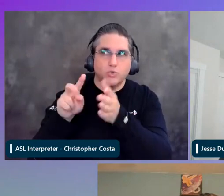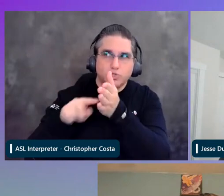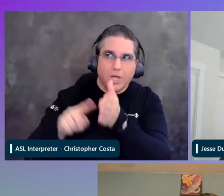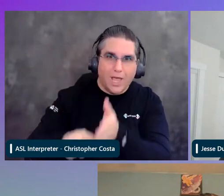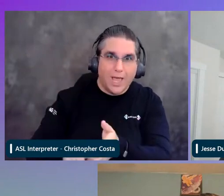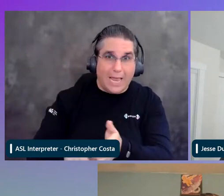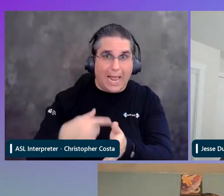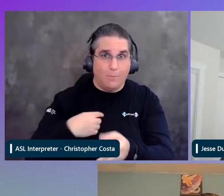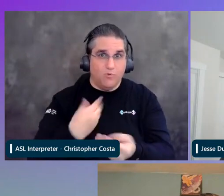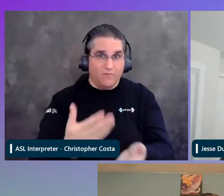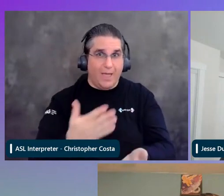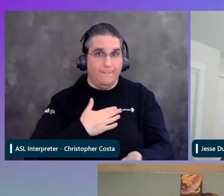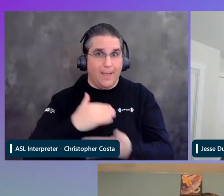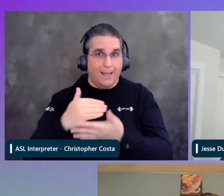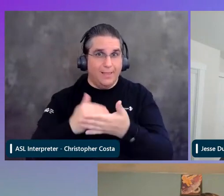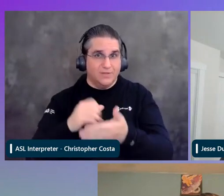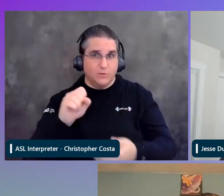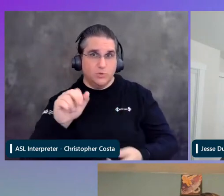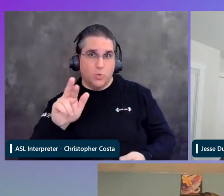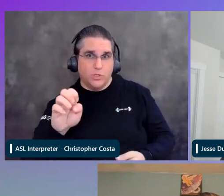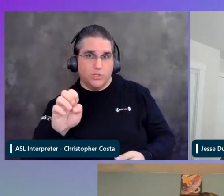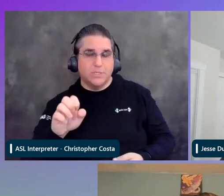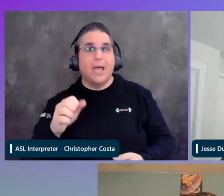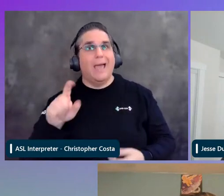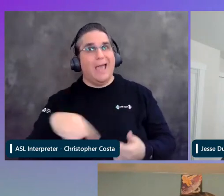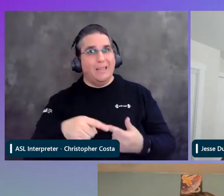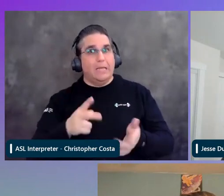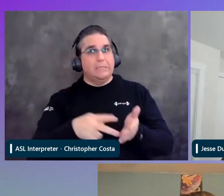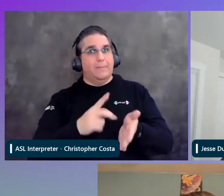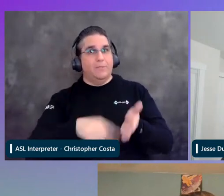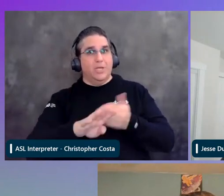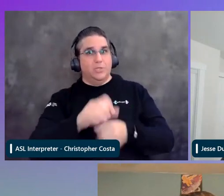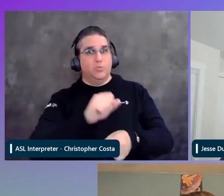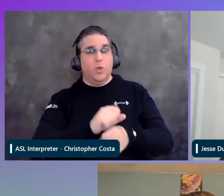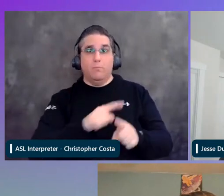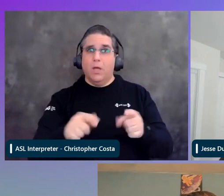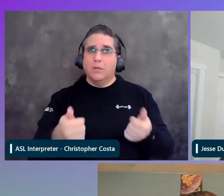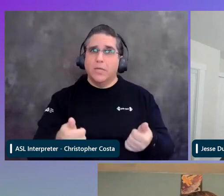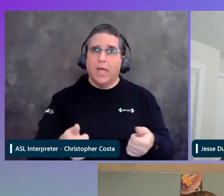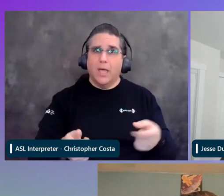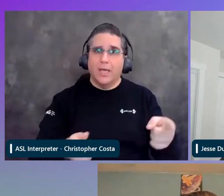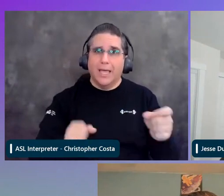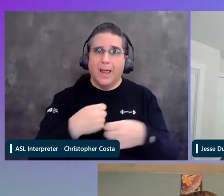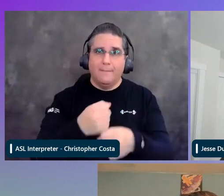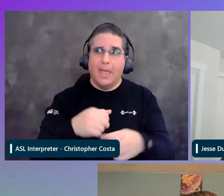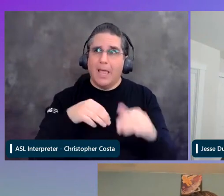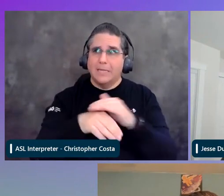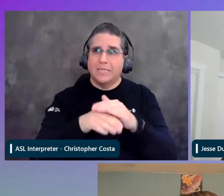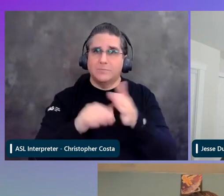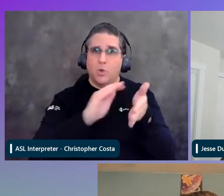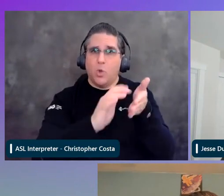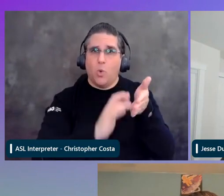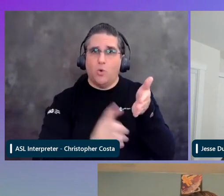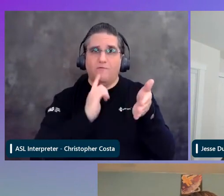double check its work. But I think, yes, it can create pretty accessible code on any project